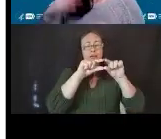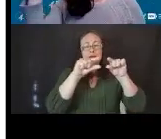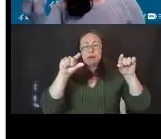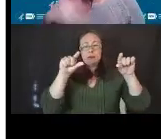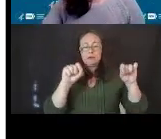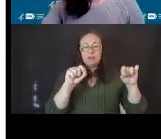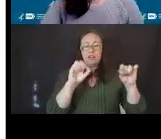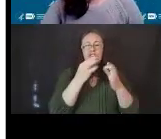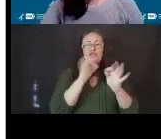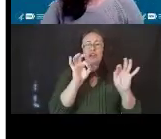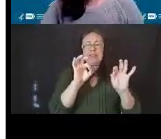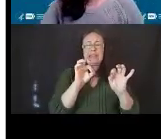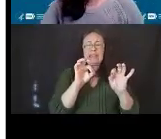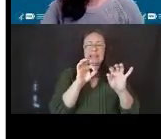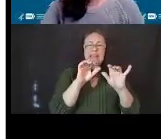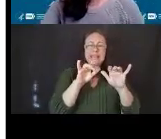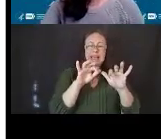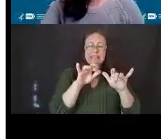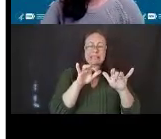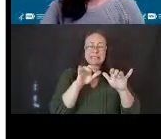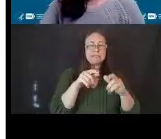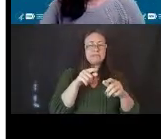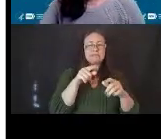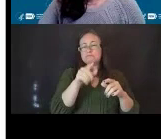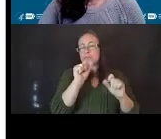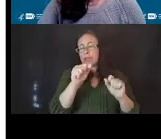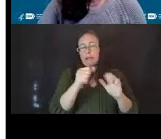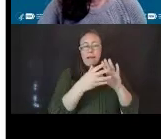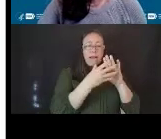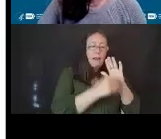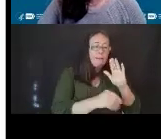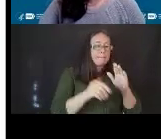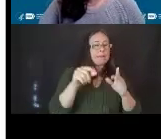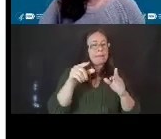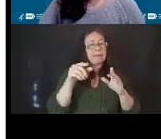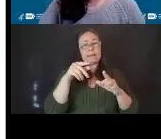from issuing many different program announcements